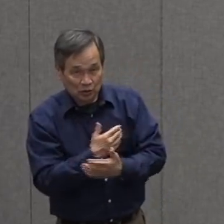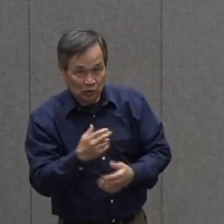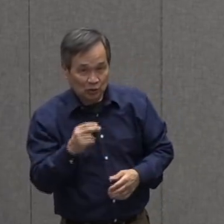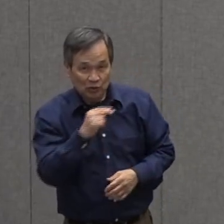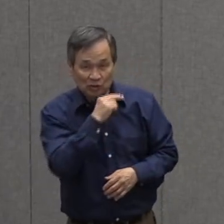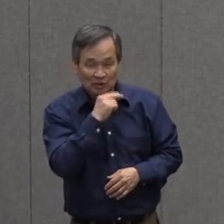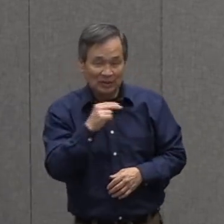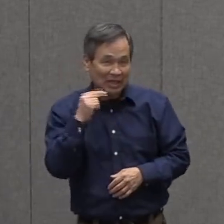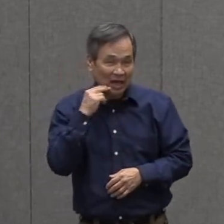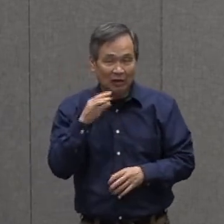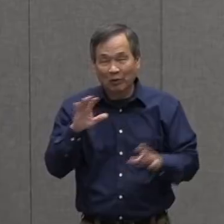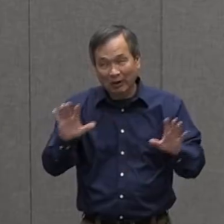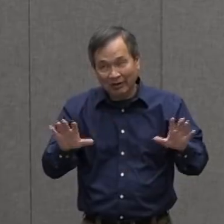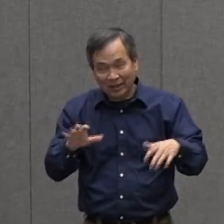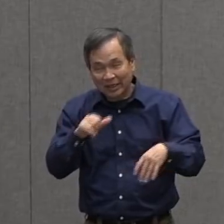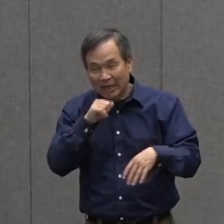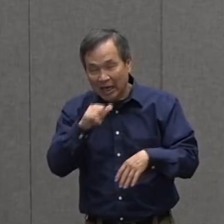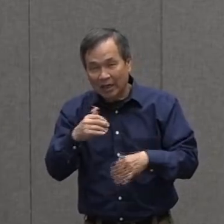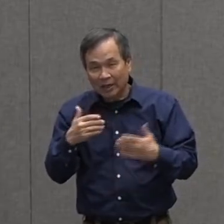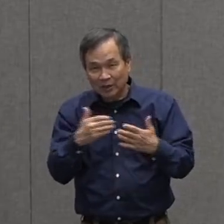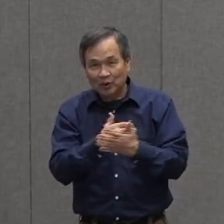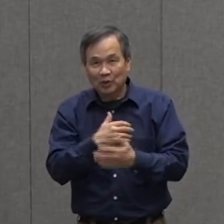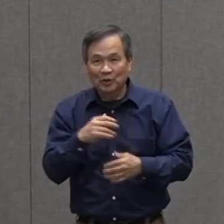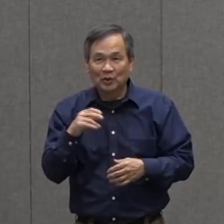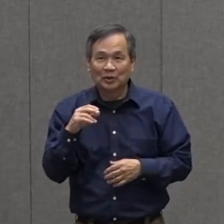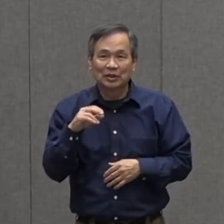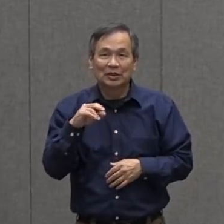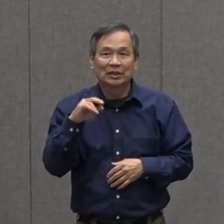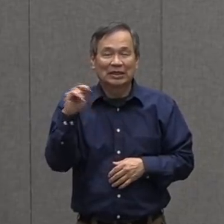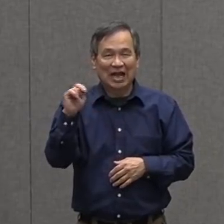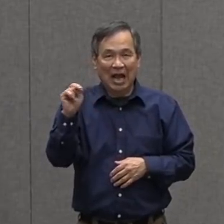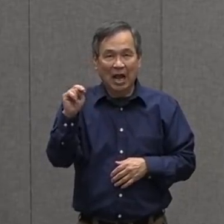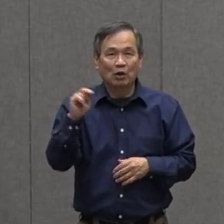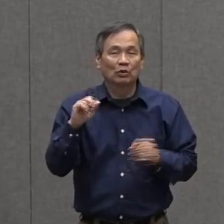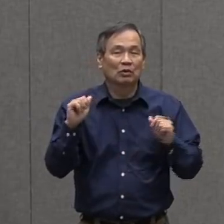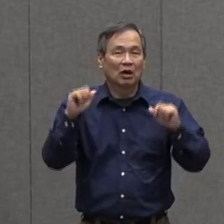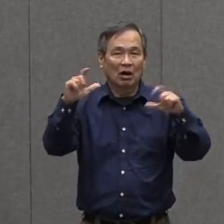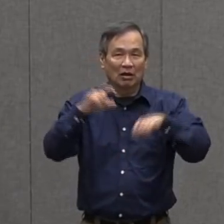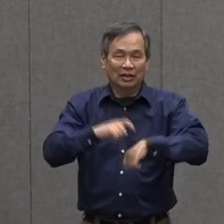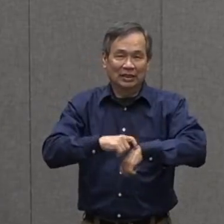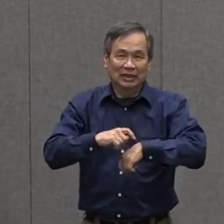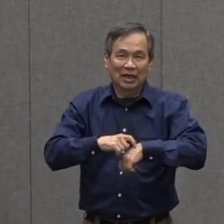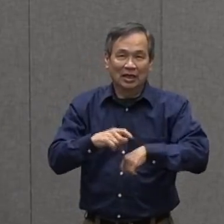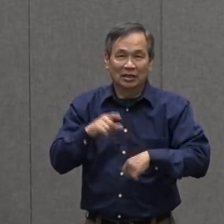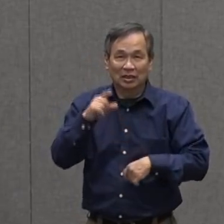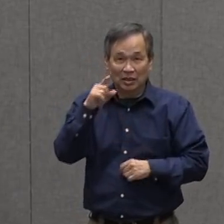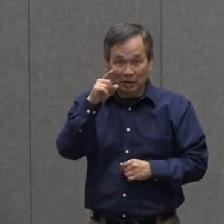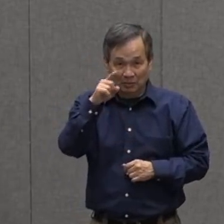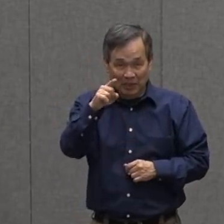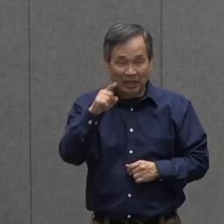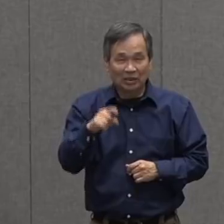Well, not new, you've used it all your life, believe it or not, because you are this kind of noun